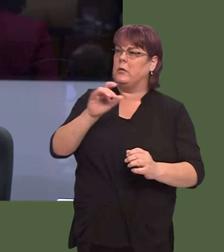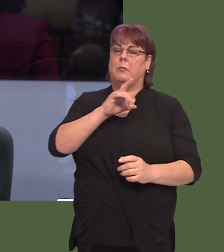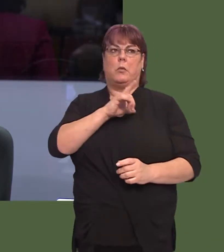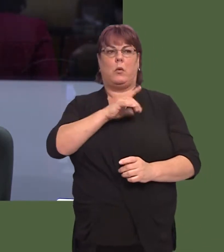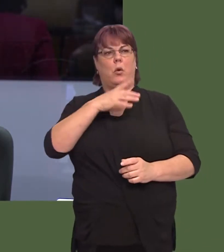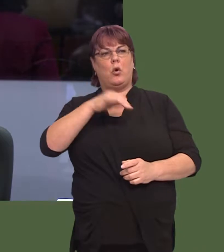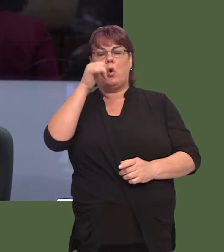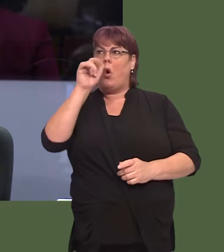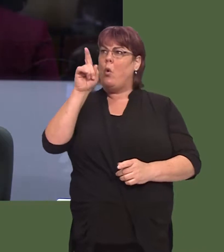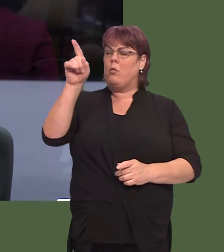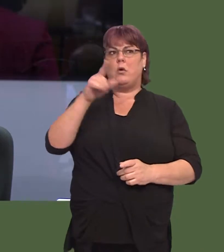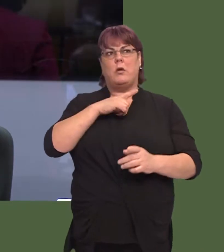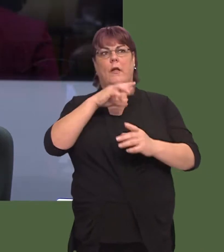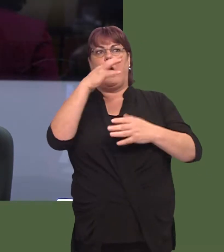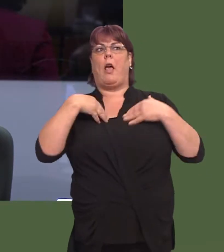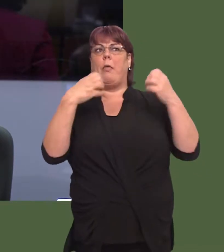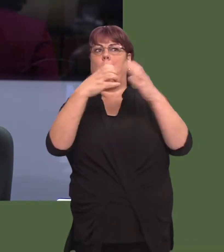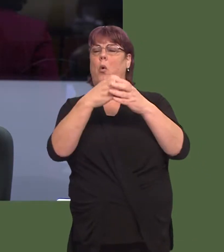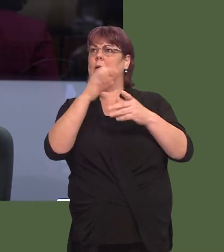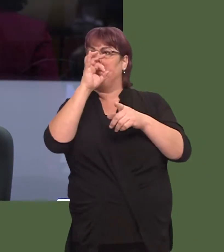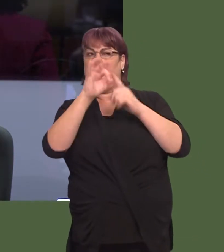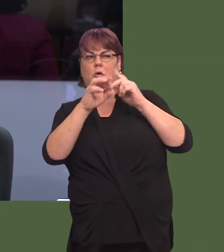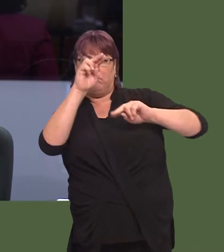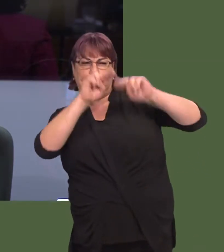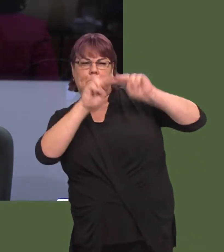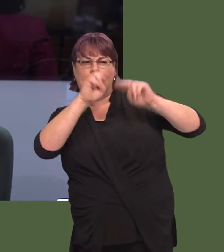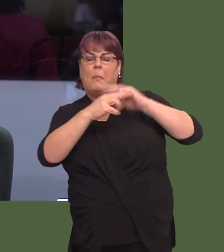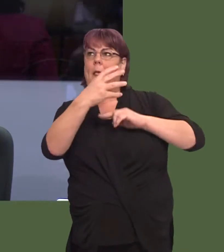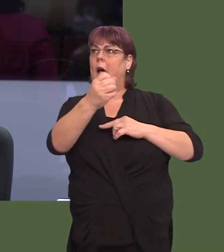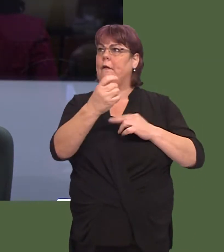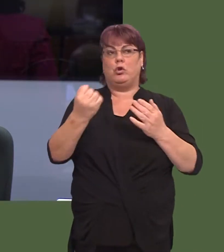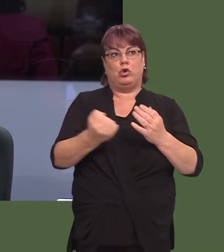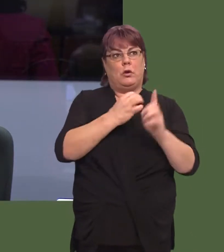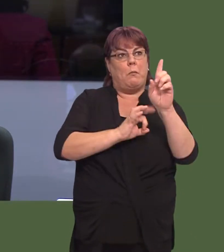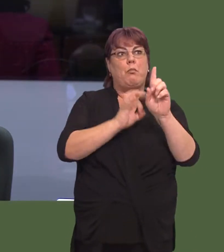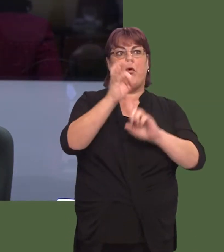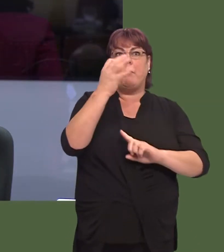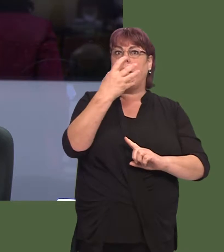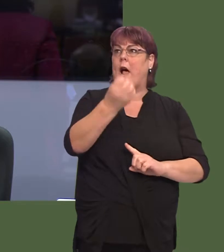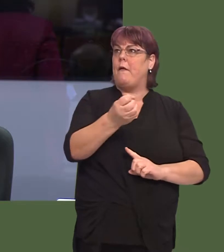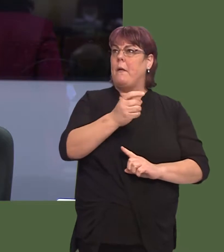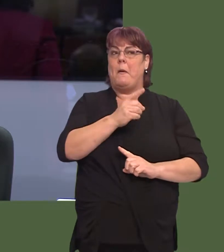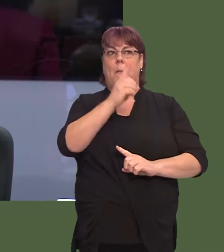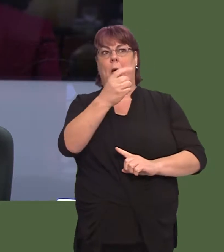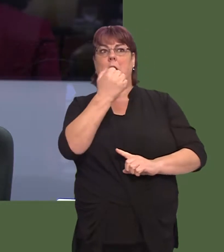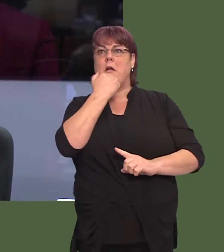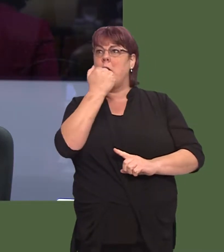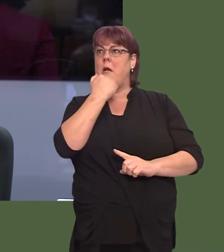Governmentís intervention in realising any improvement is, in fact, actually now to the contrary.